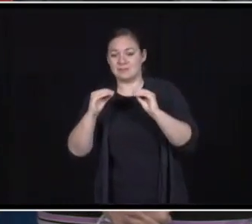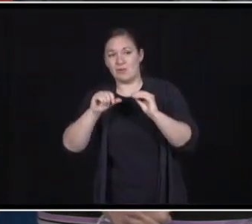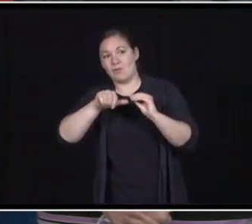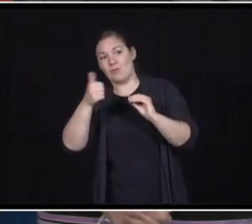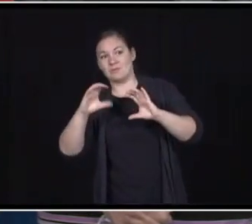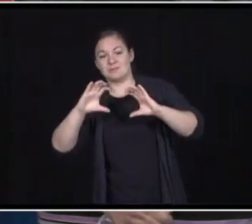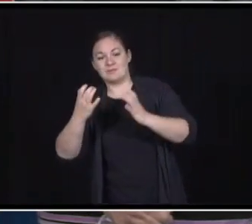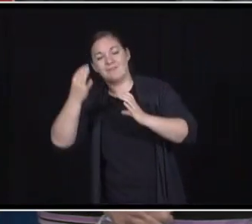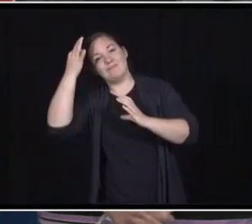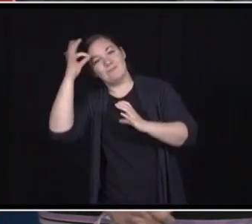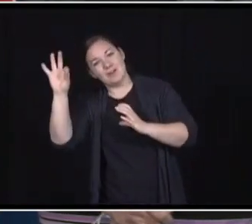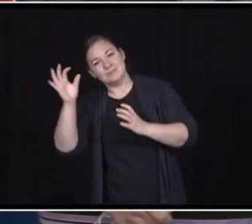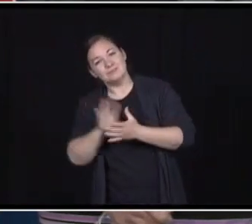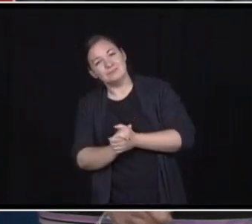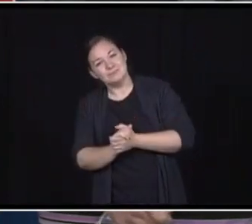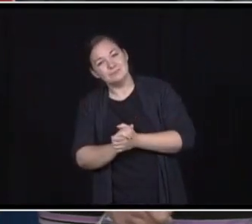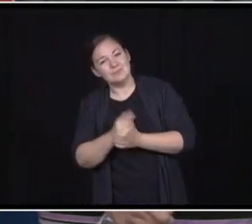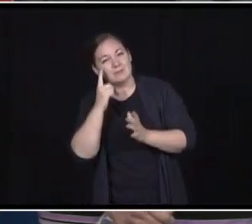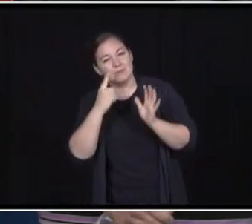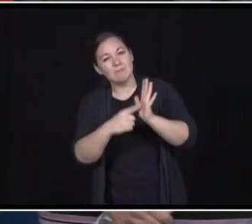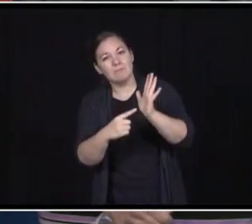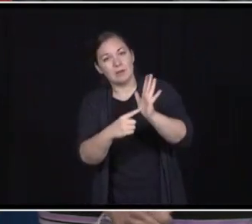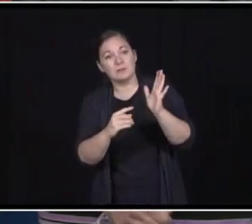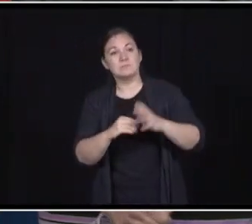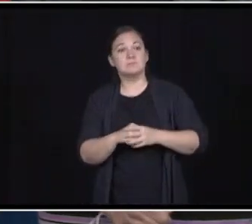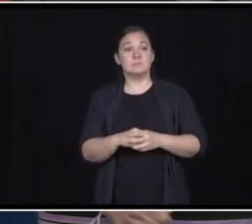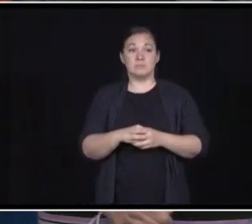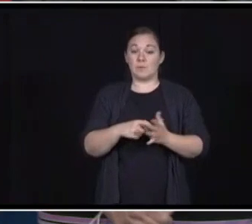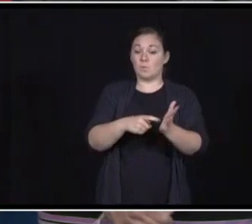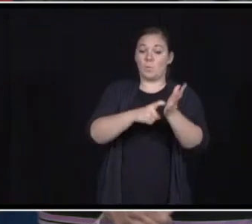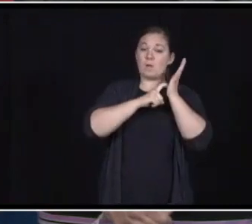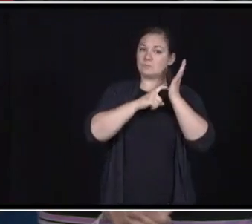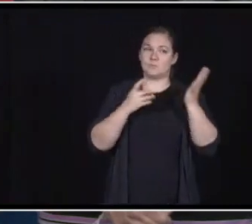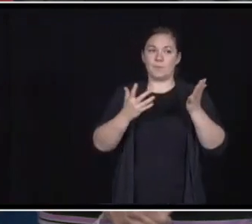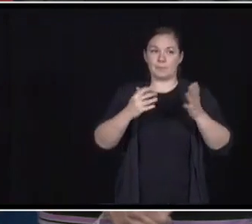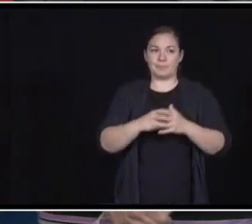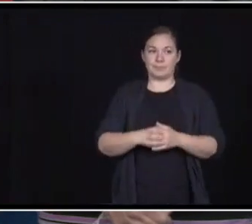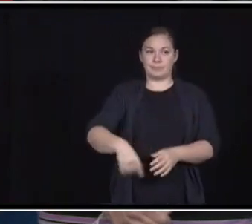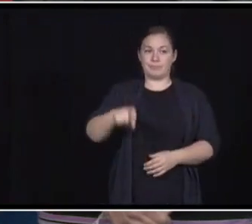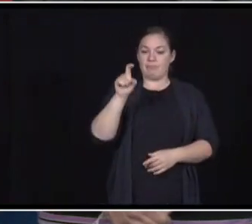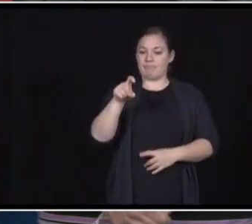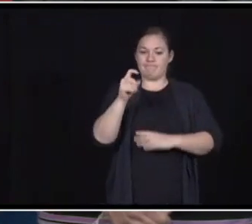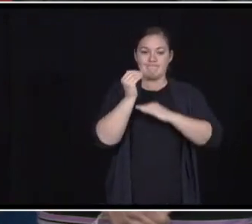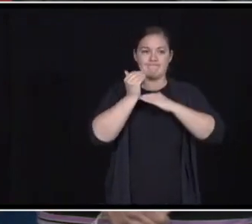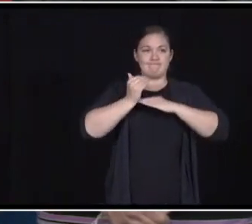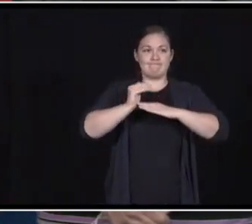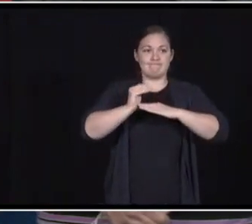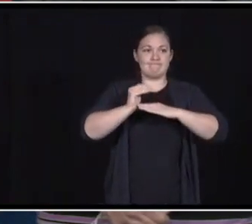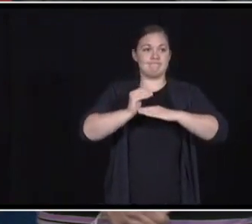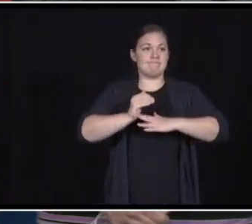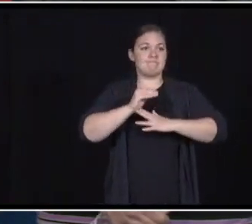where there will not be a teacher per class. They are usually providing one hour of instruction to those children.